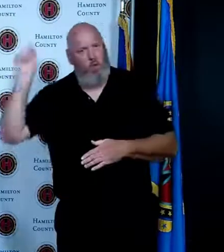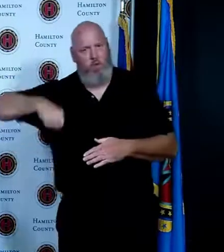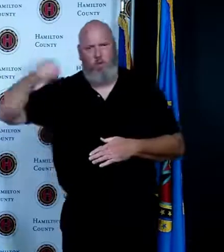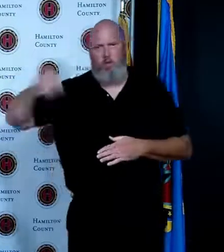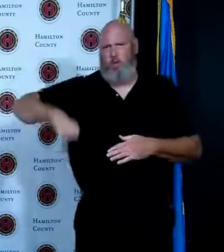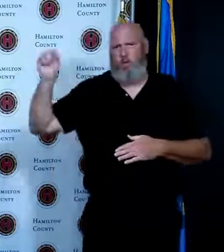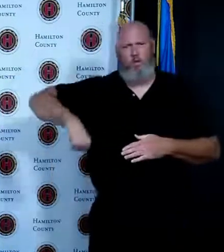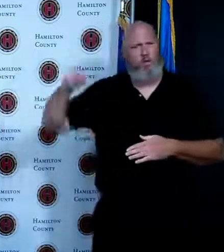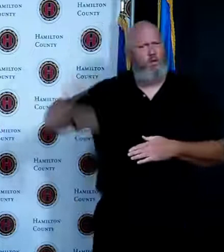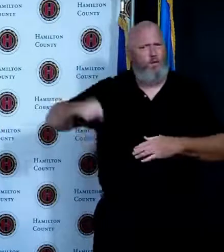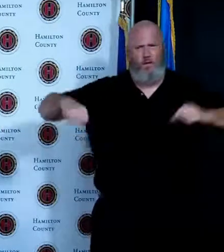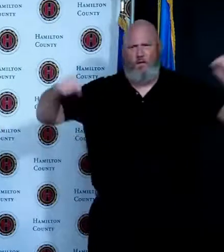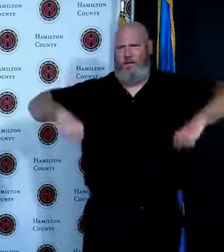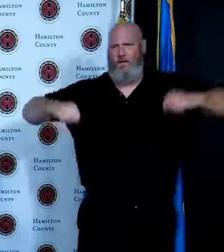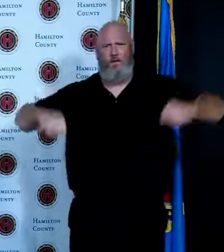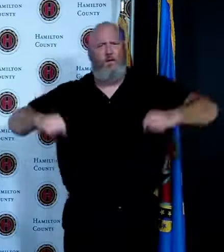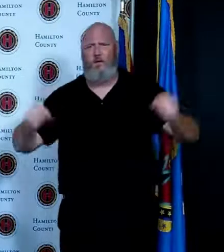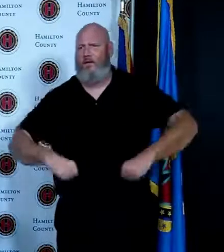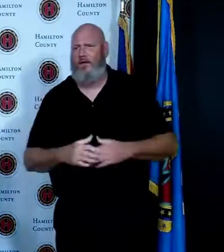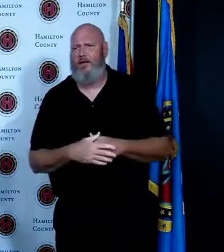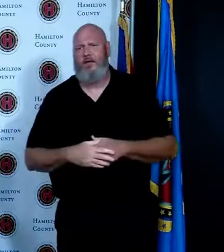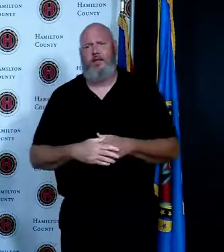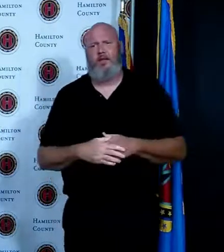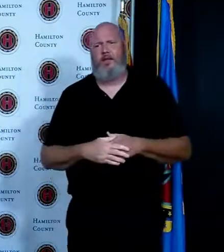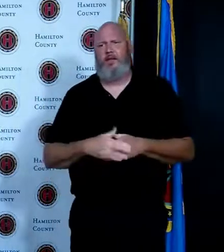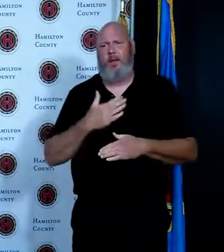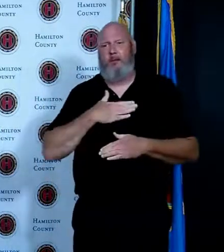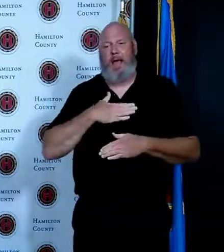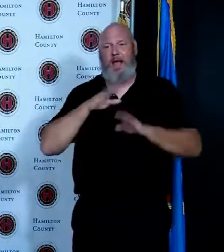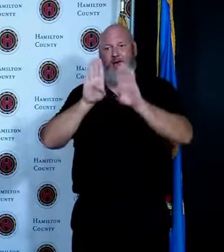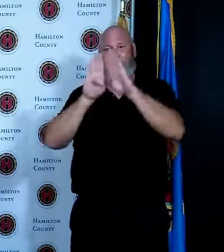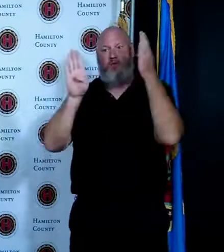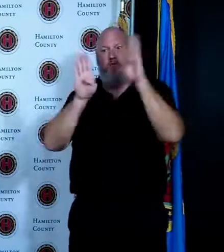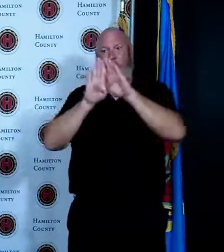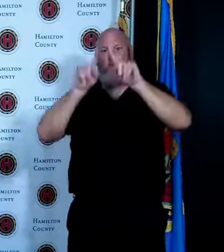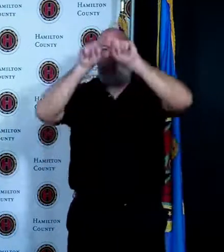sign up that says masks are required obviously as a health department we want